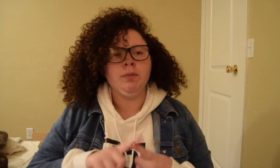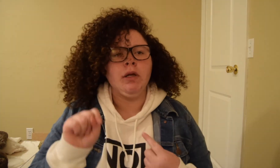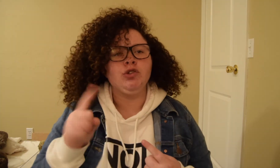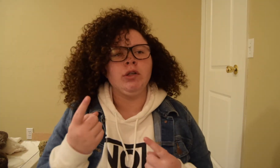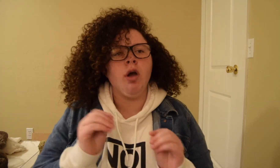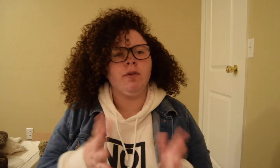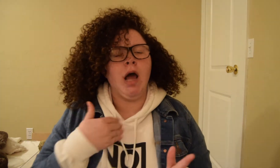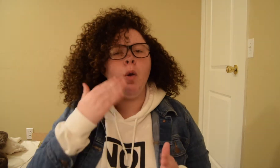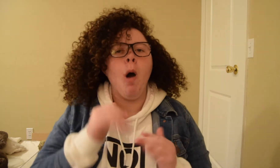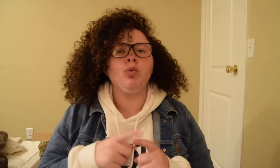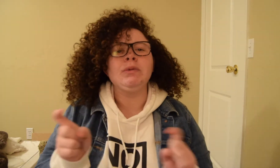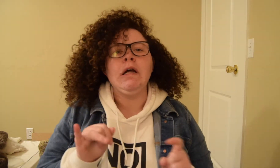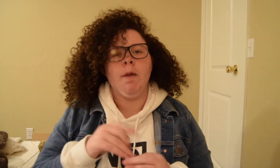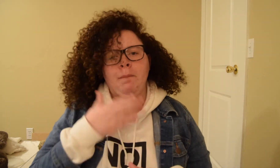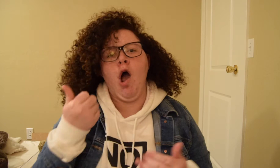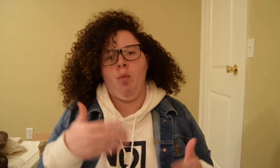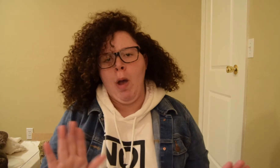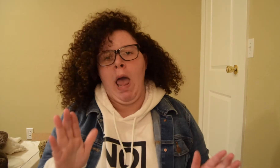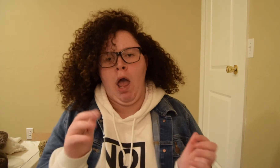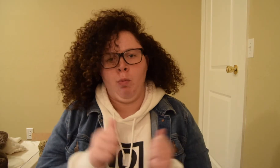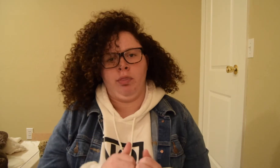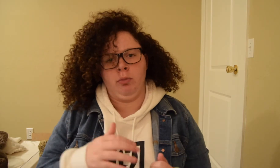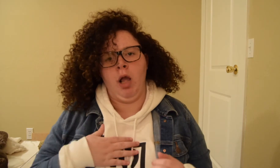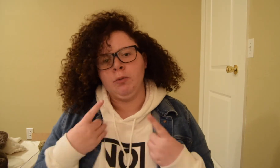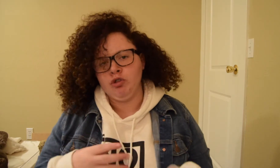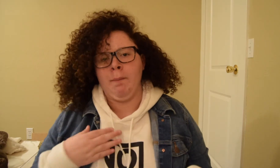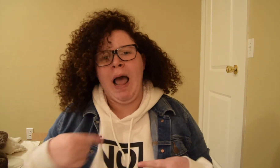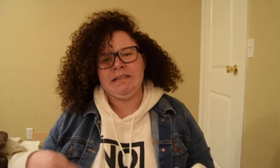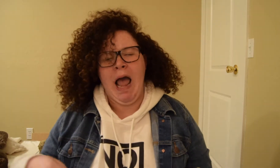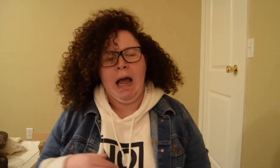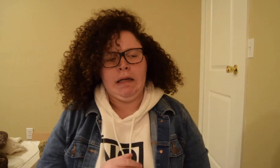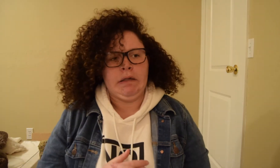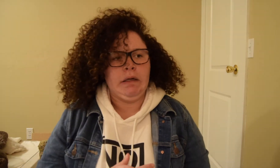But it's much more manageable with my depression and anxiety